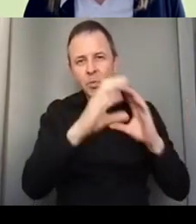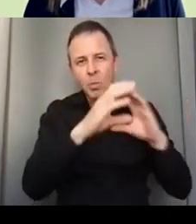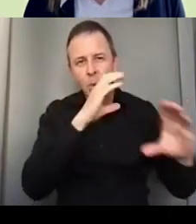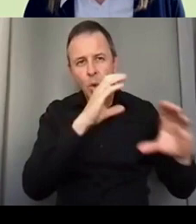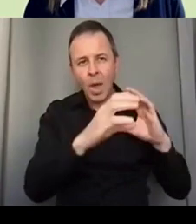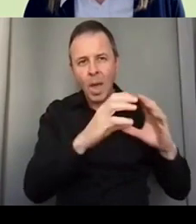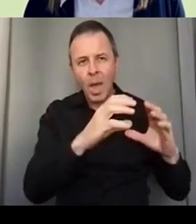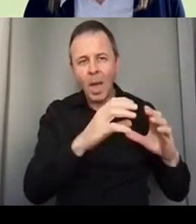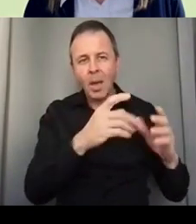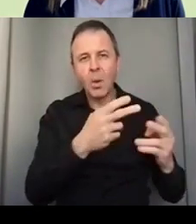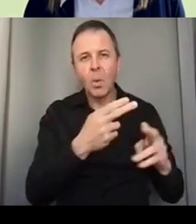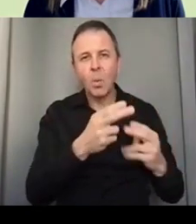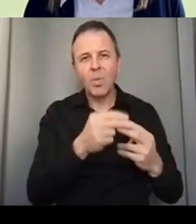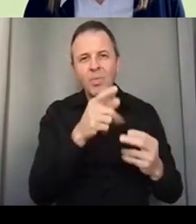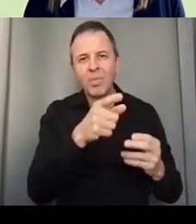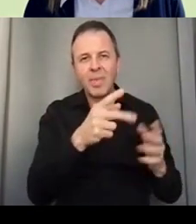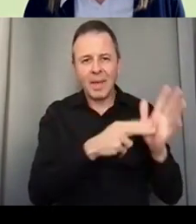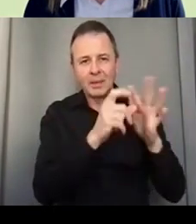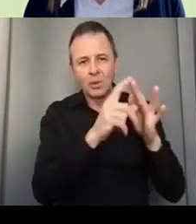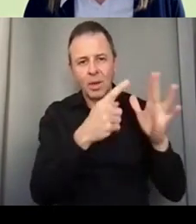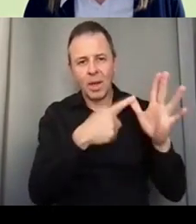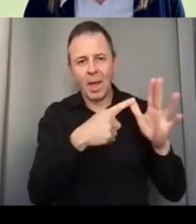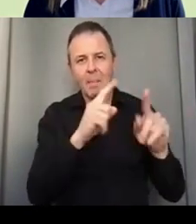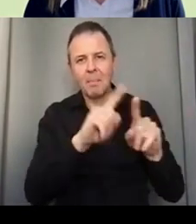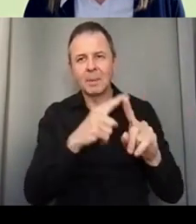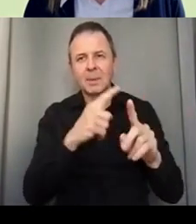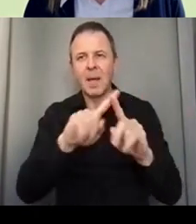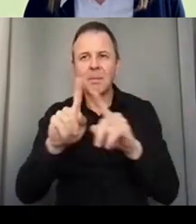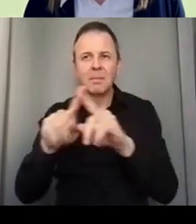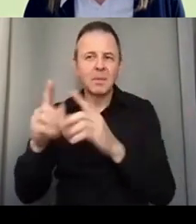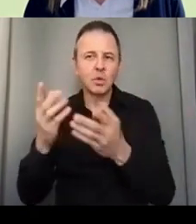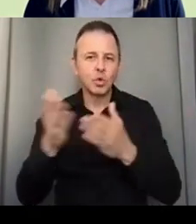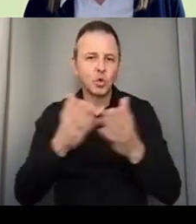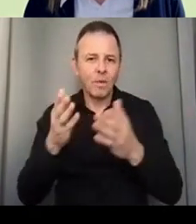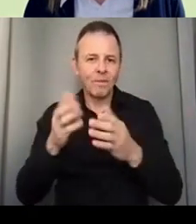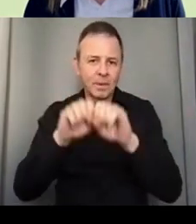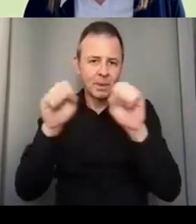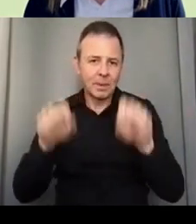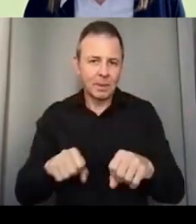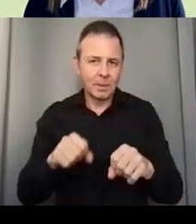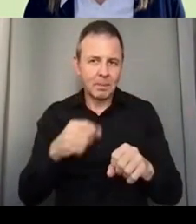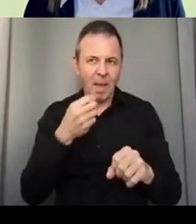service systems now in the last few years and we